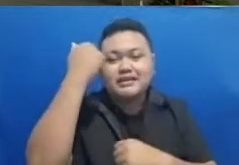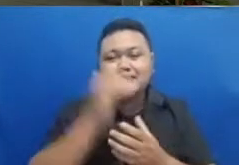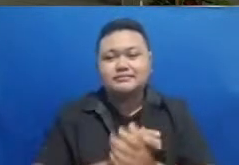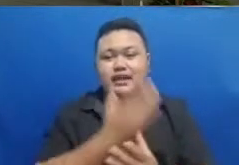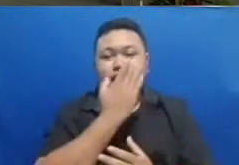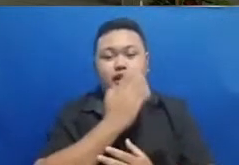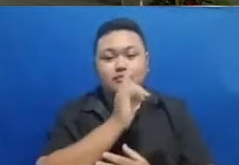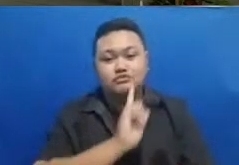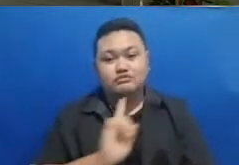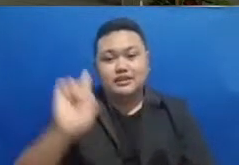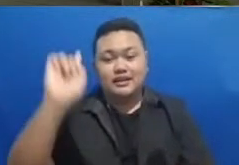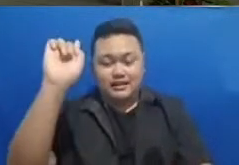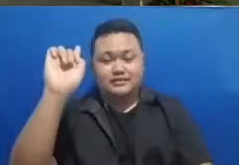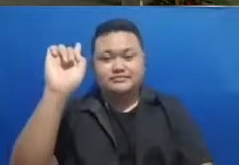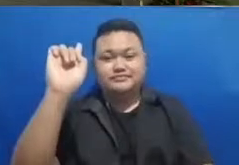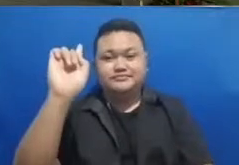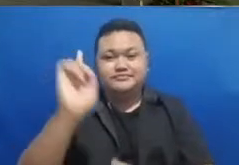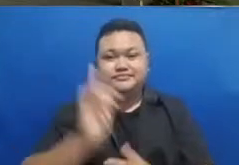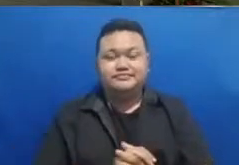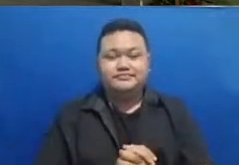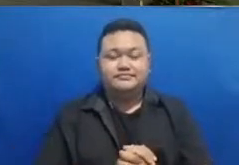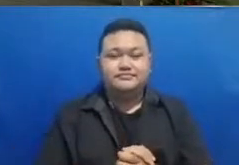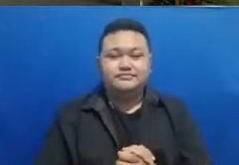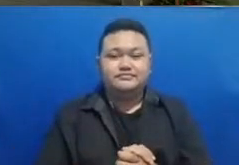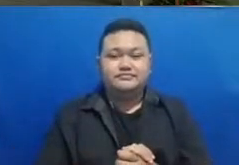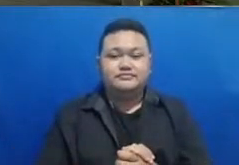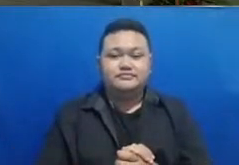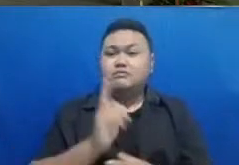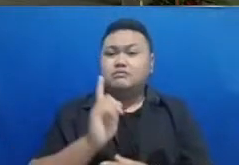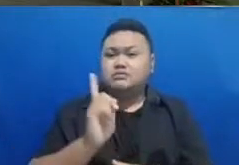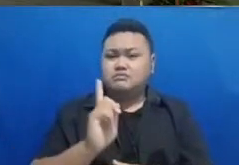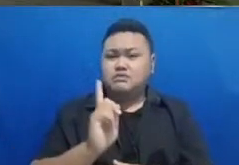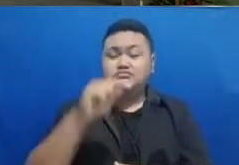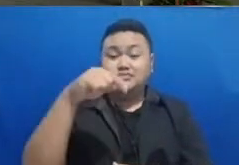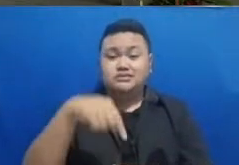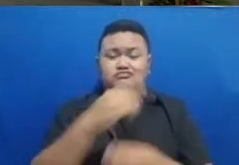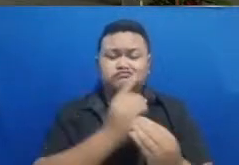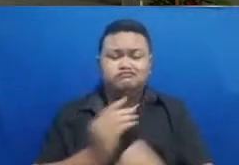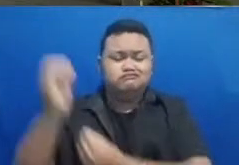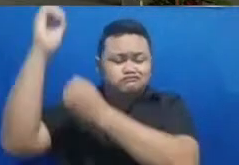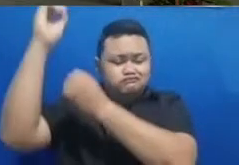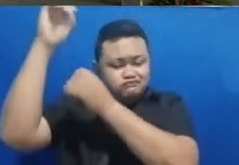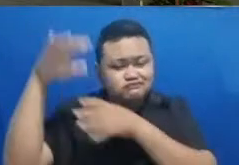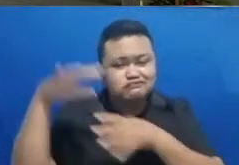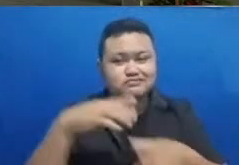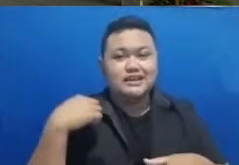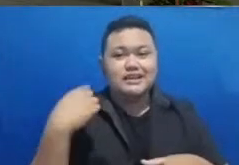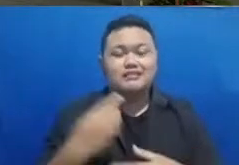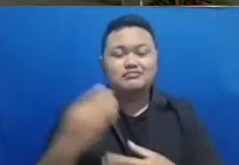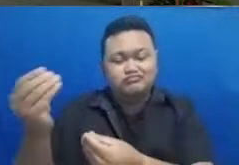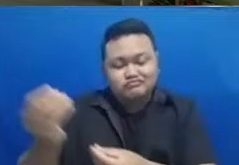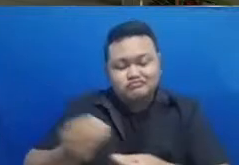Almighty because it is only by his grace that we given the pleasure of being healthy and safe